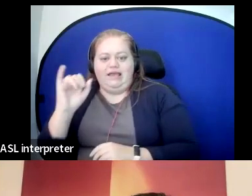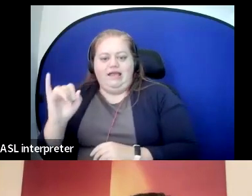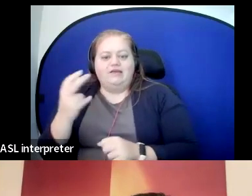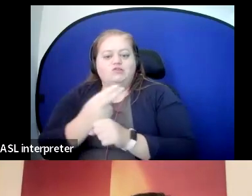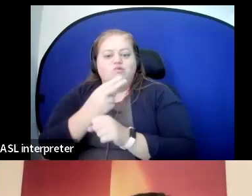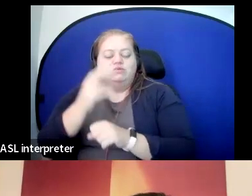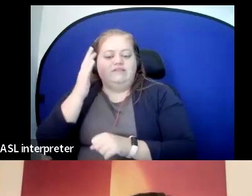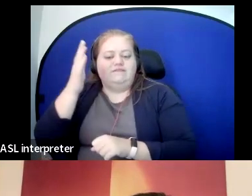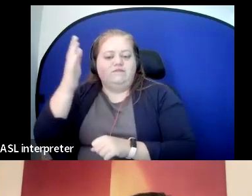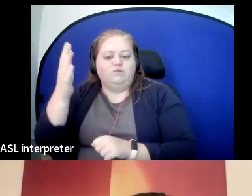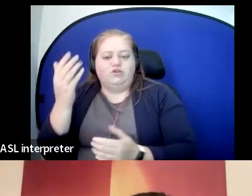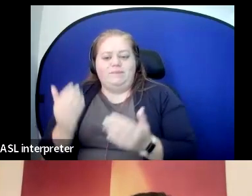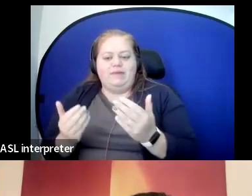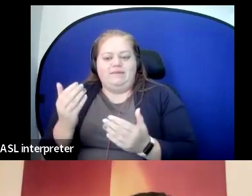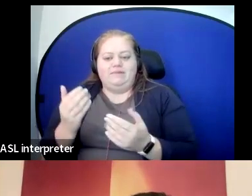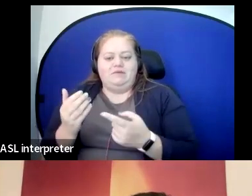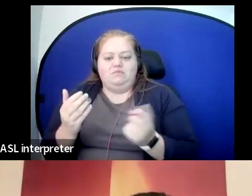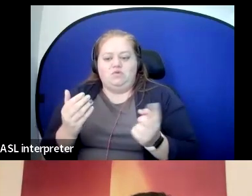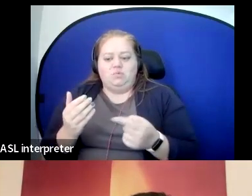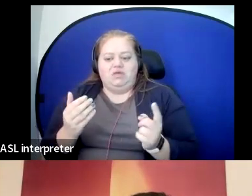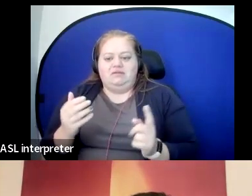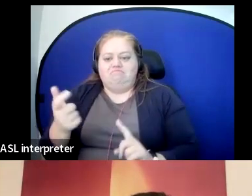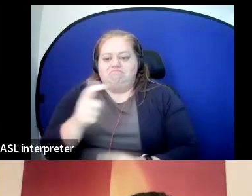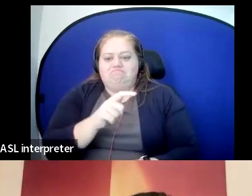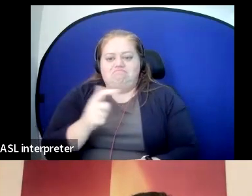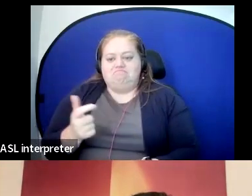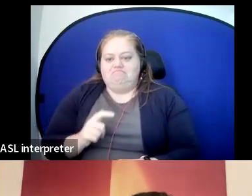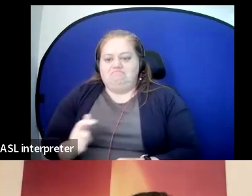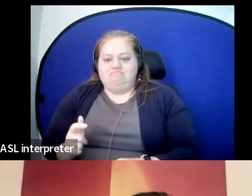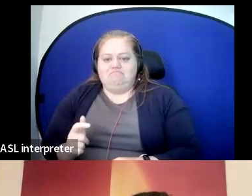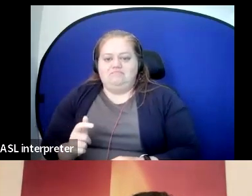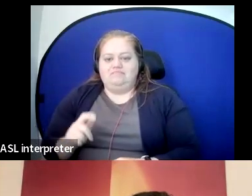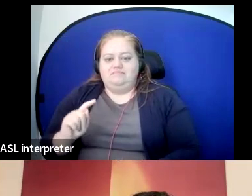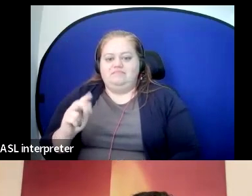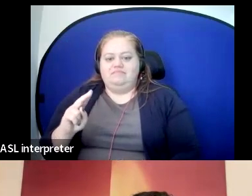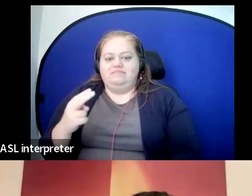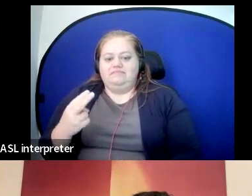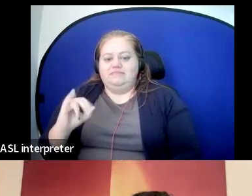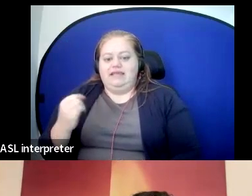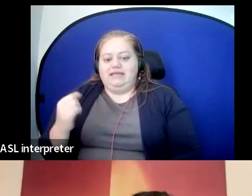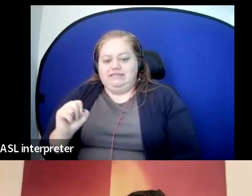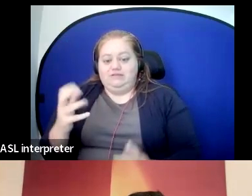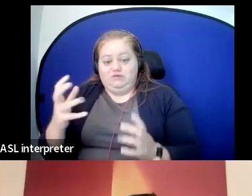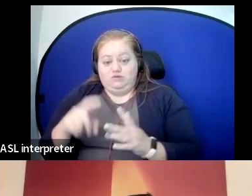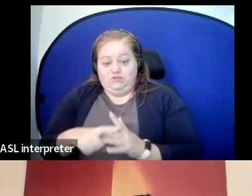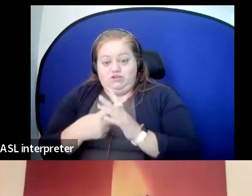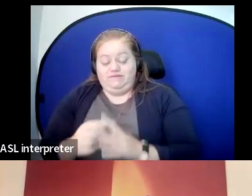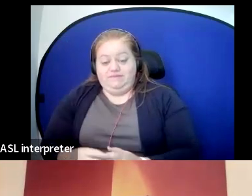And maybe we could just call on folks and go around. Thijs, would you start us off?